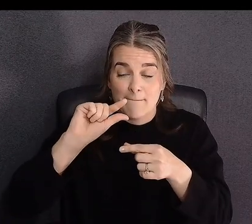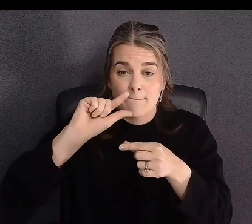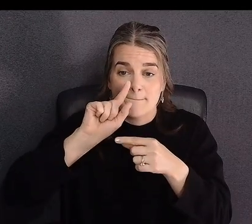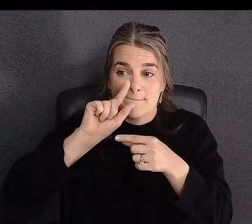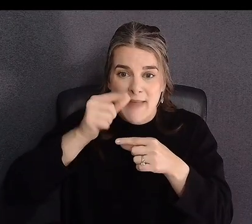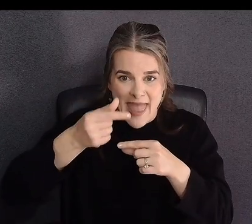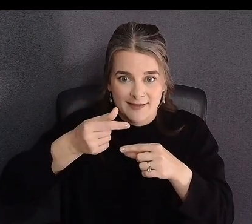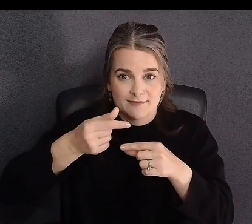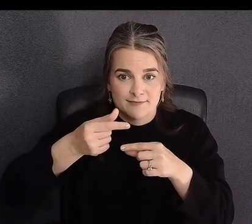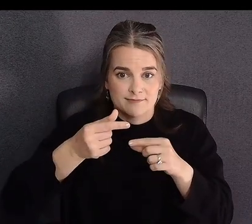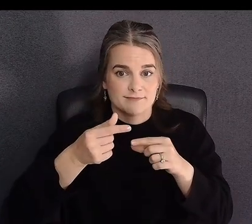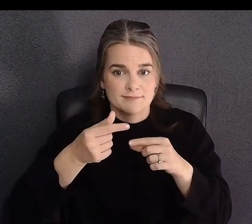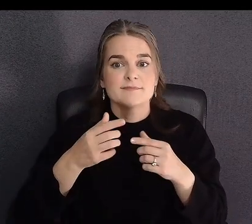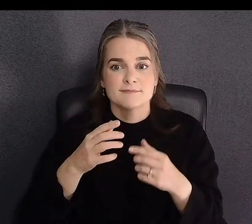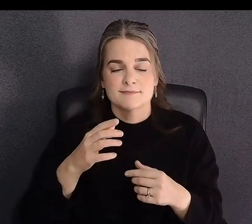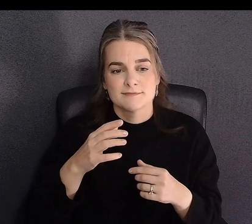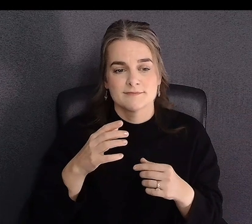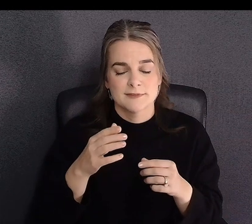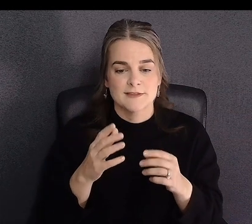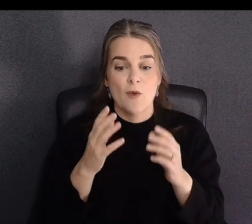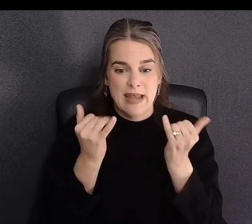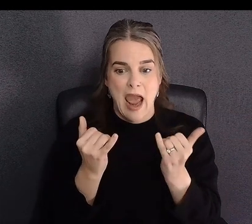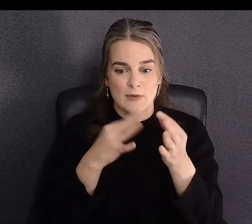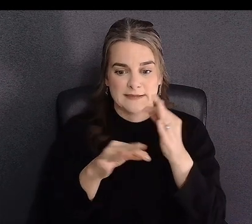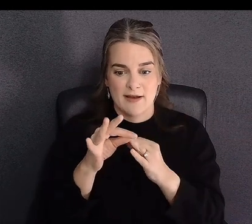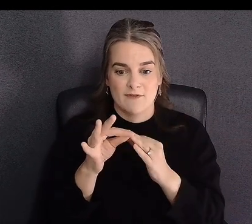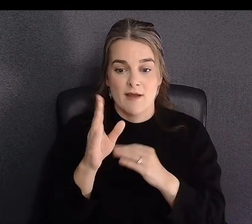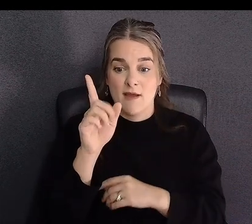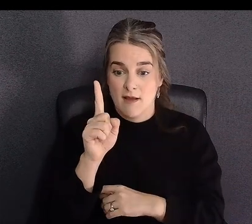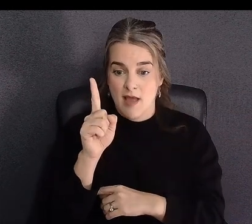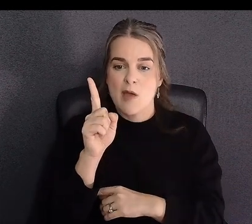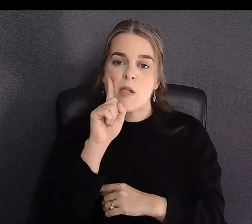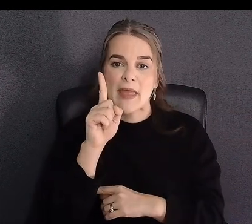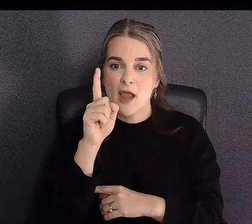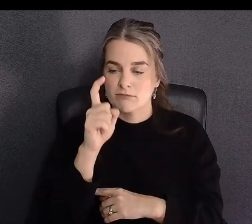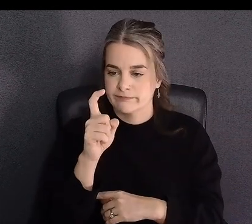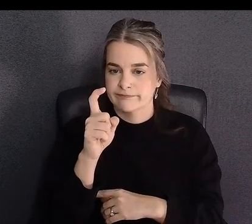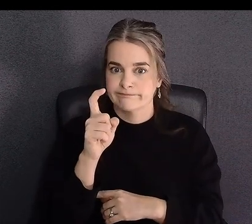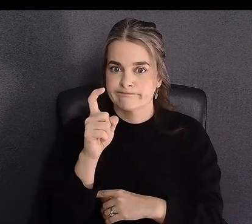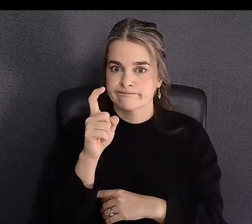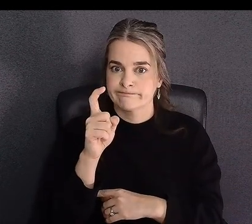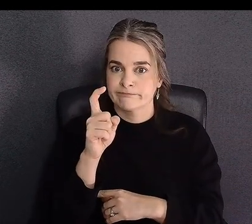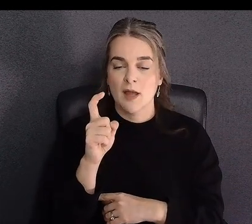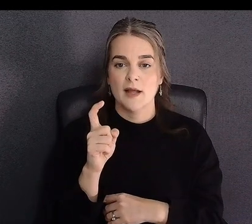that uses their prosthesis could paint without having to bring their shoulder all